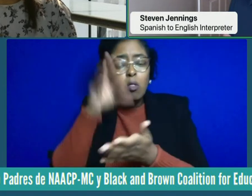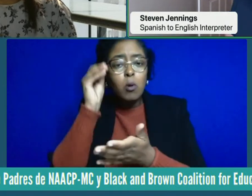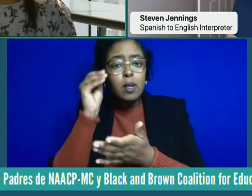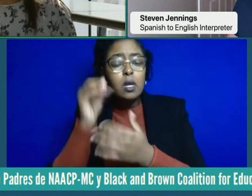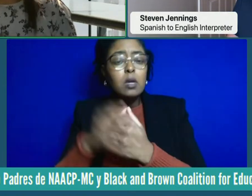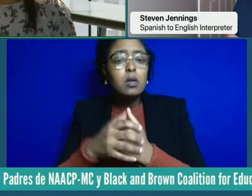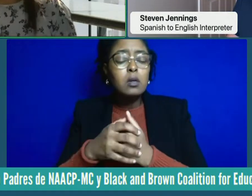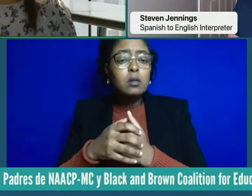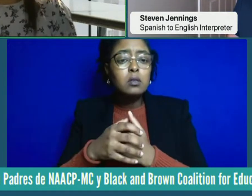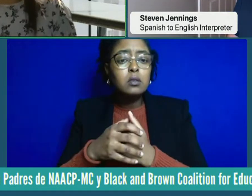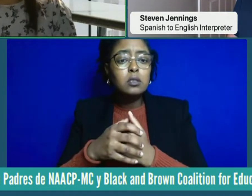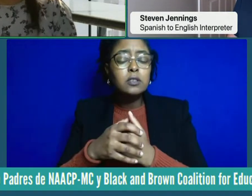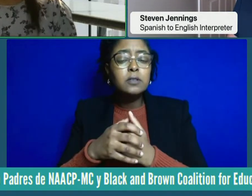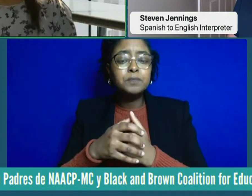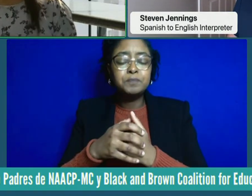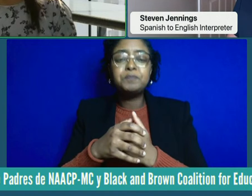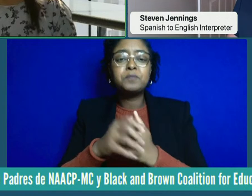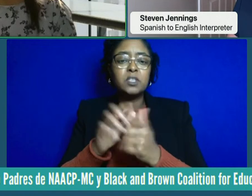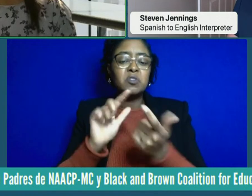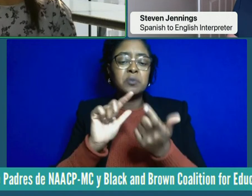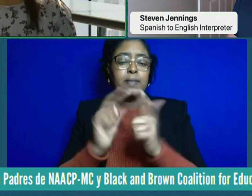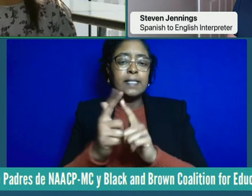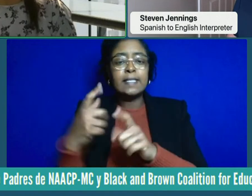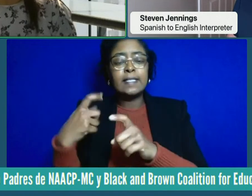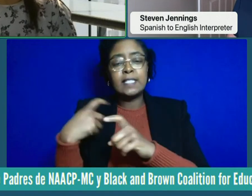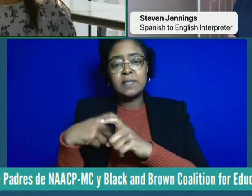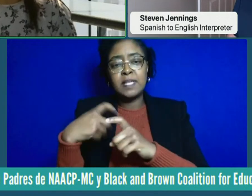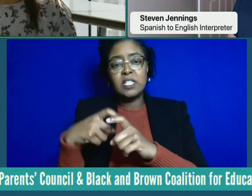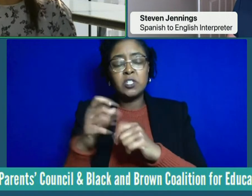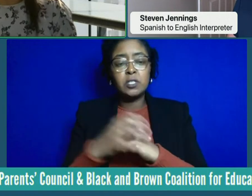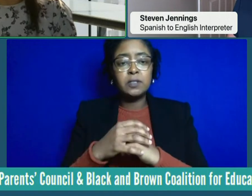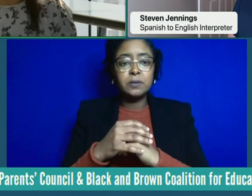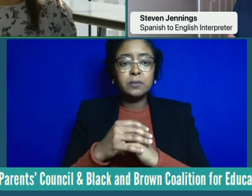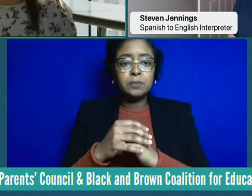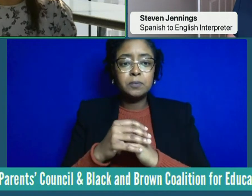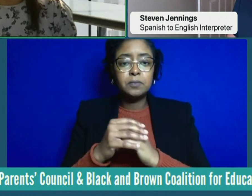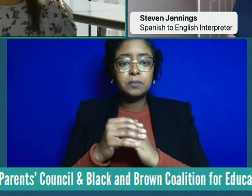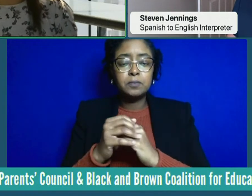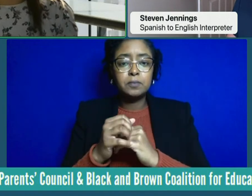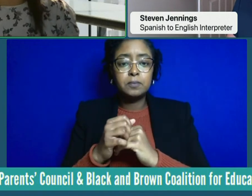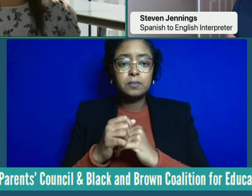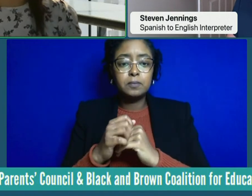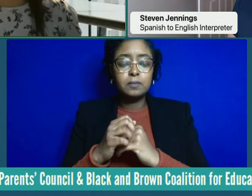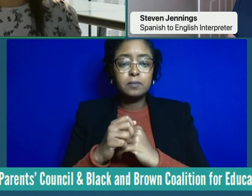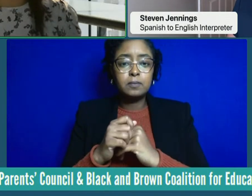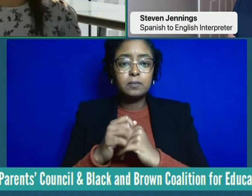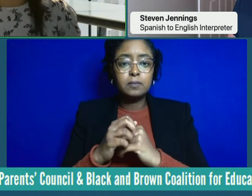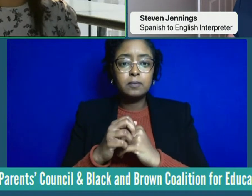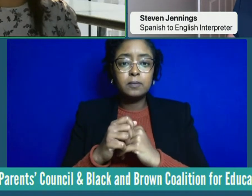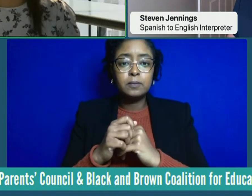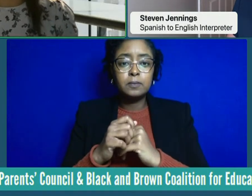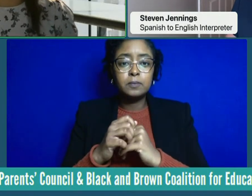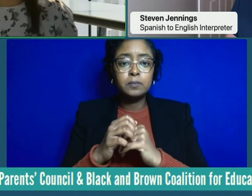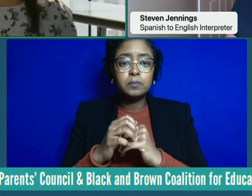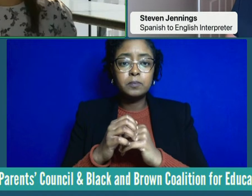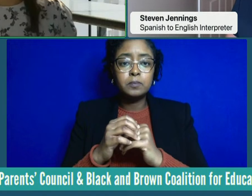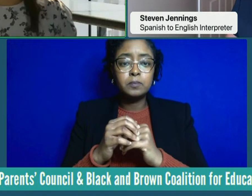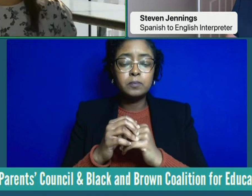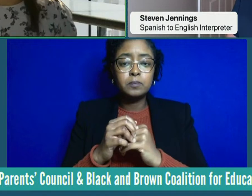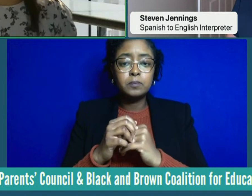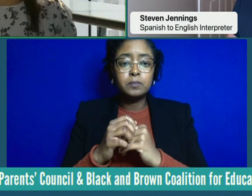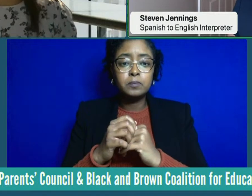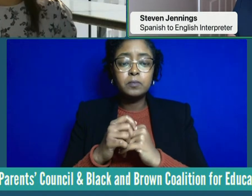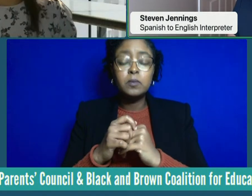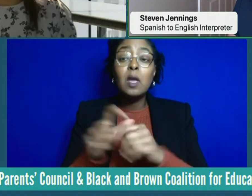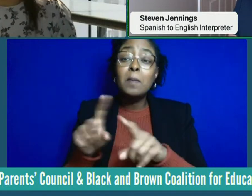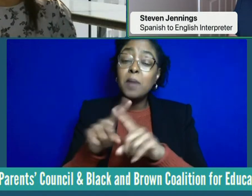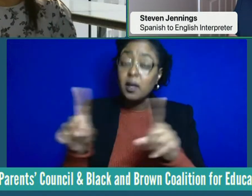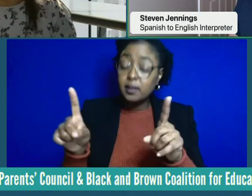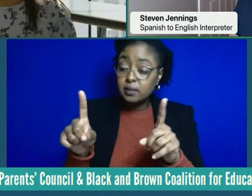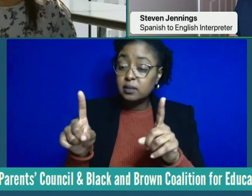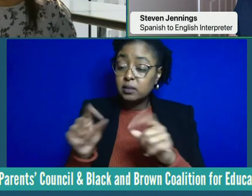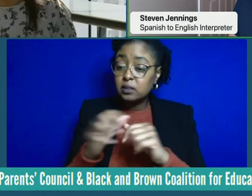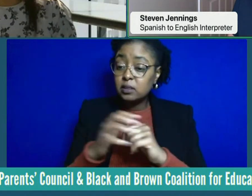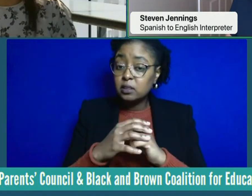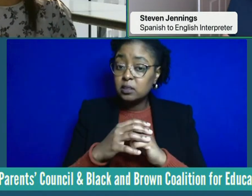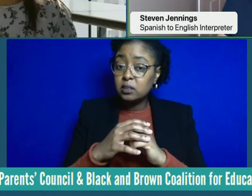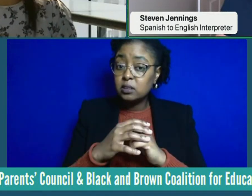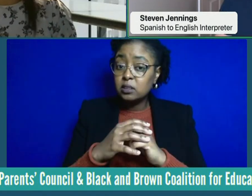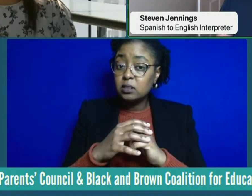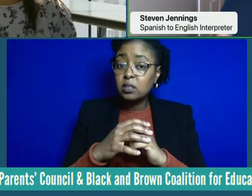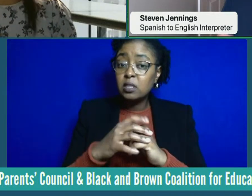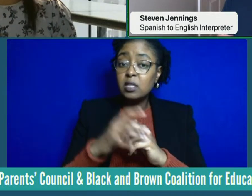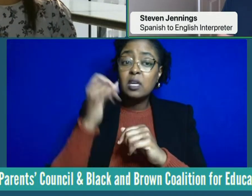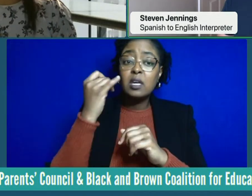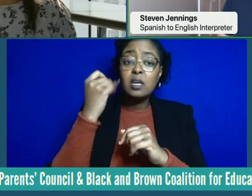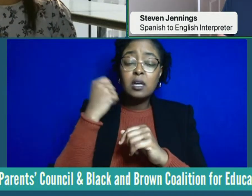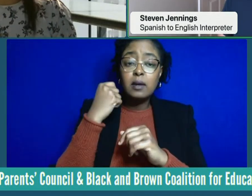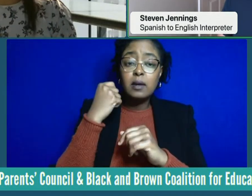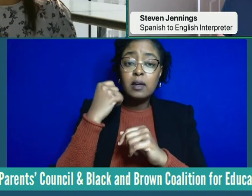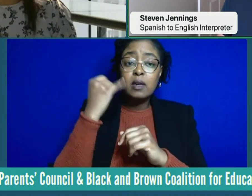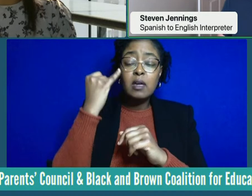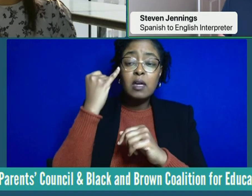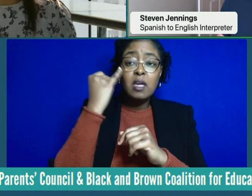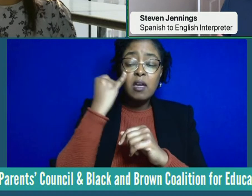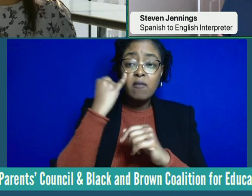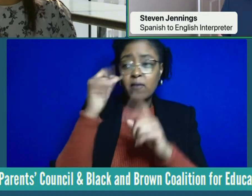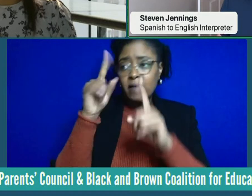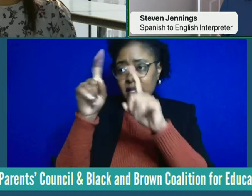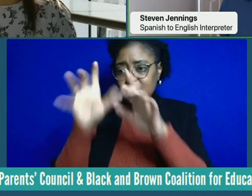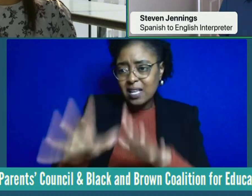Um Difficulty with learning.